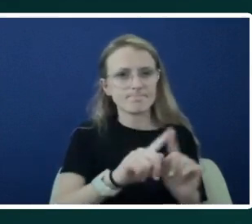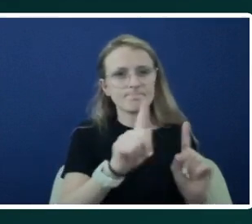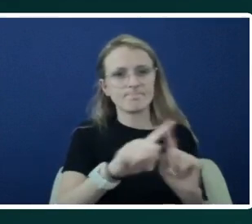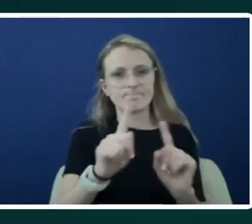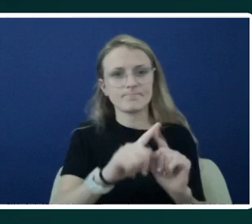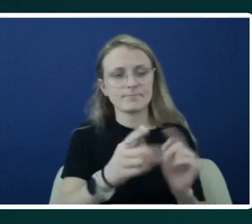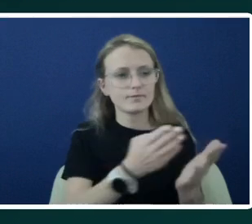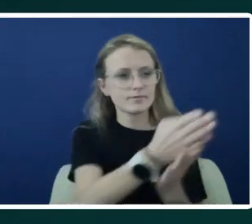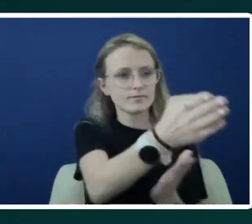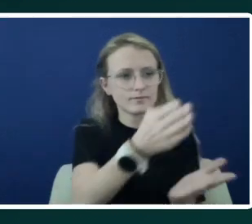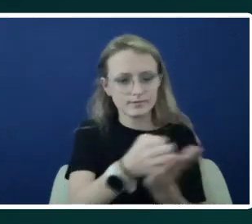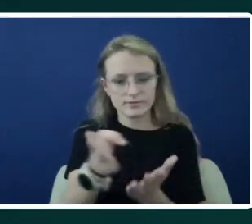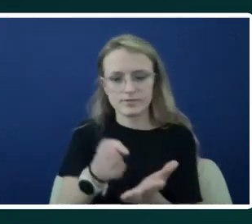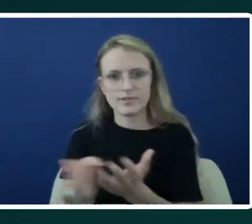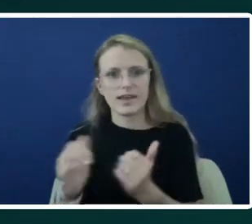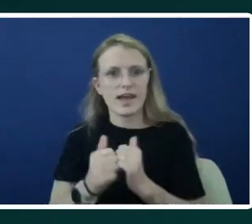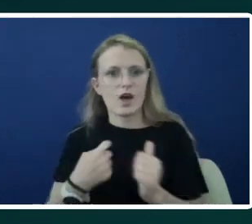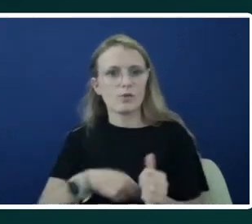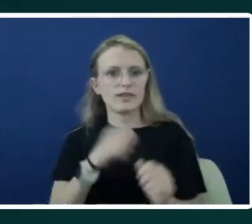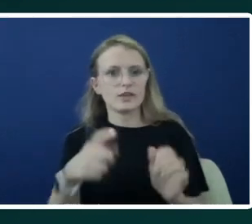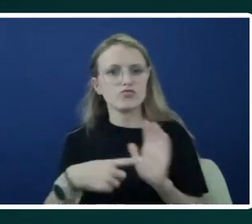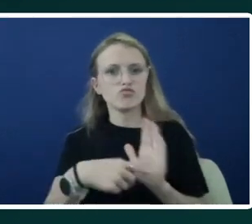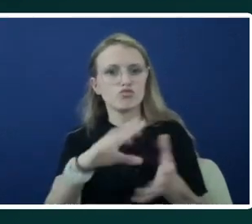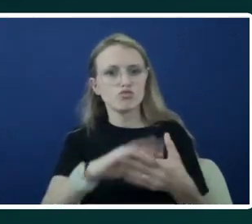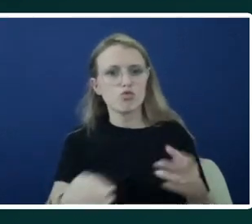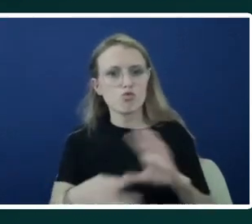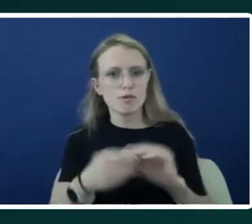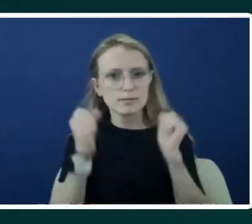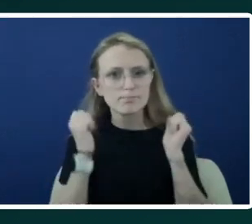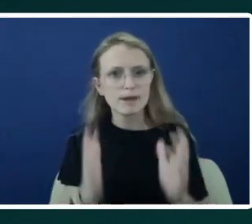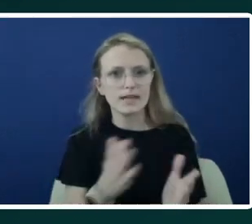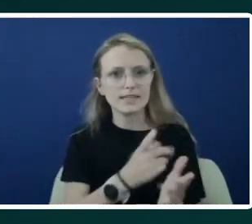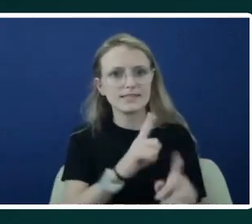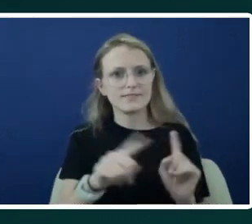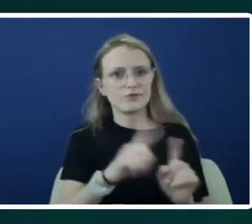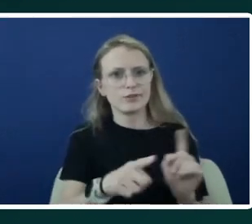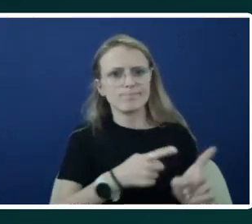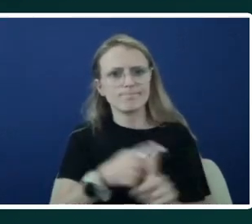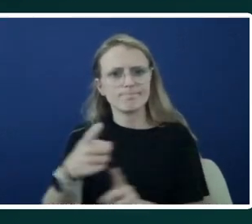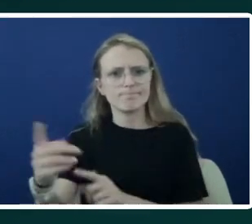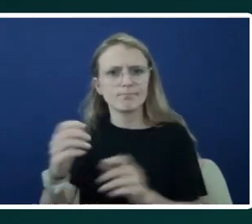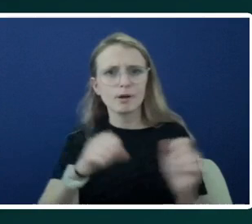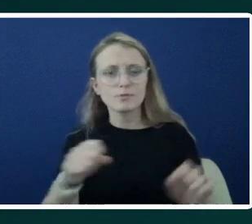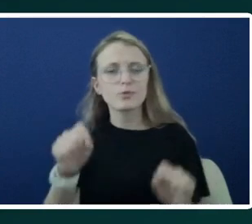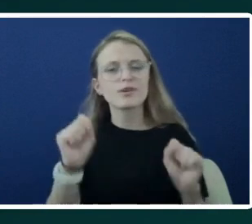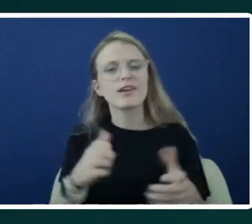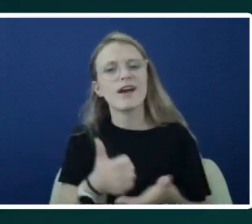the story as possible can help bring it to life and can help people connect with it. Elizabeth Dale-Deines: That's beautiful. And